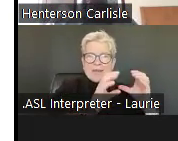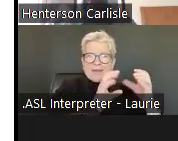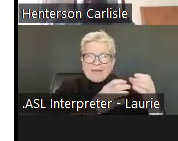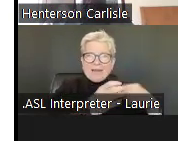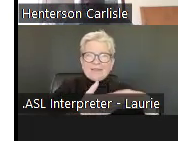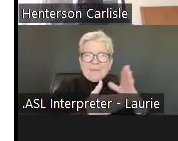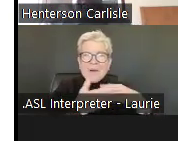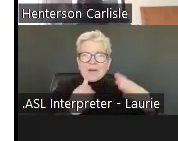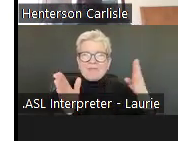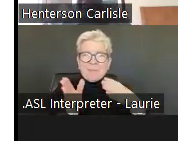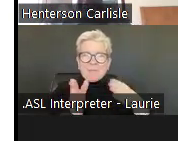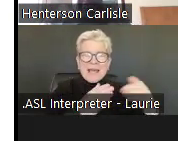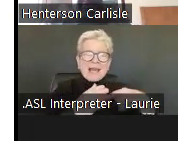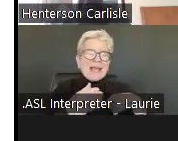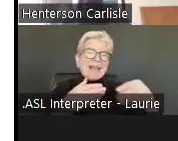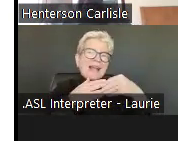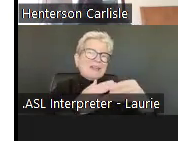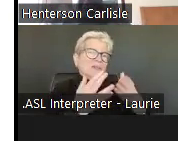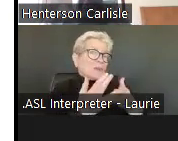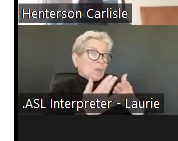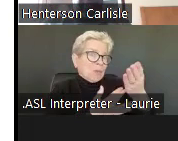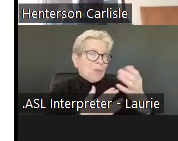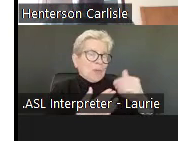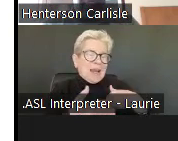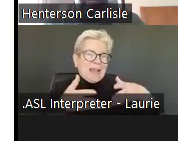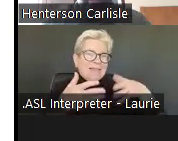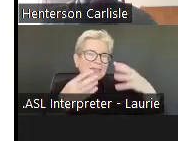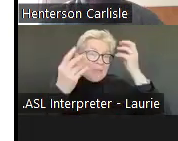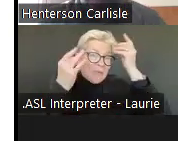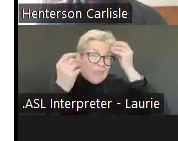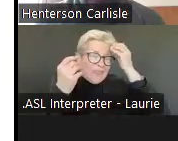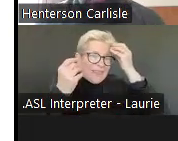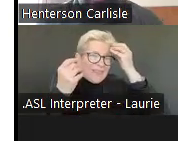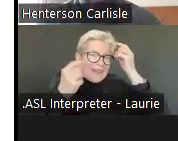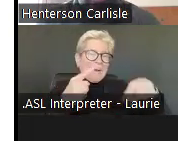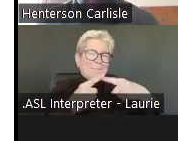and it really walks you through and allows you to think through these different sections of